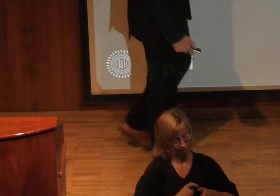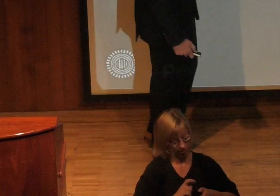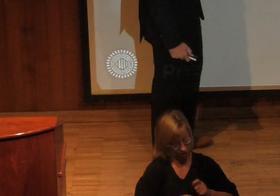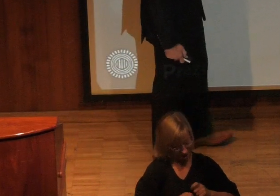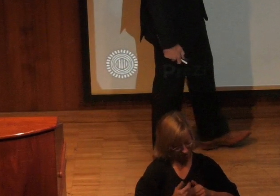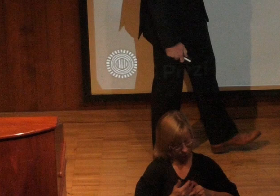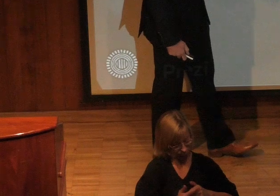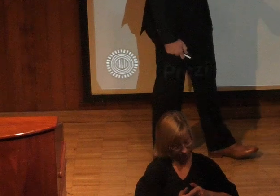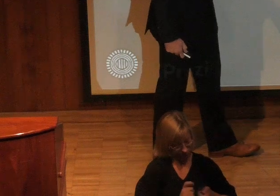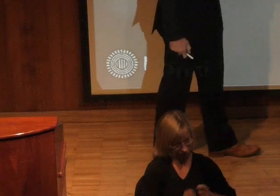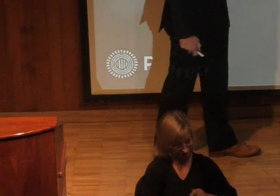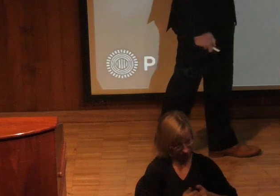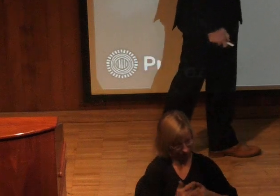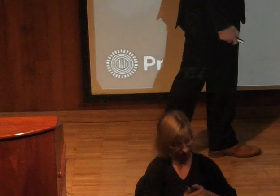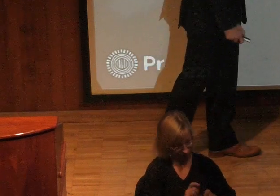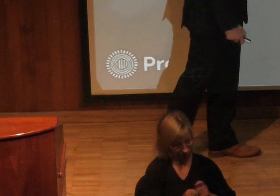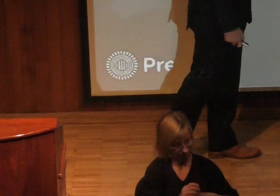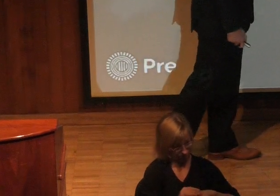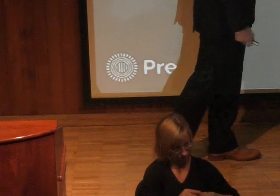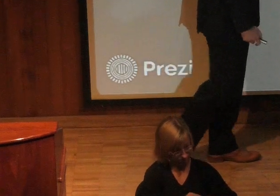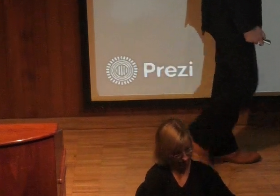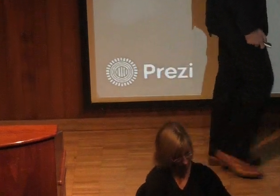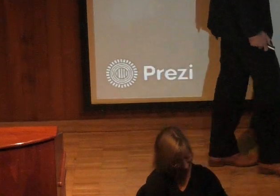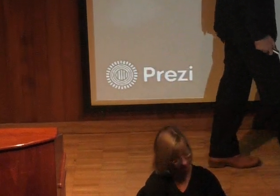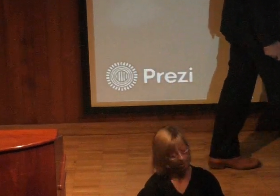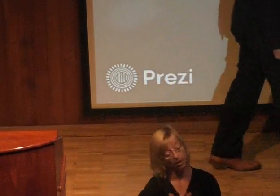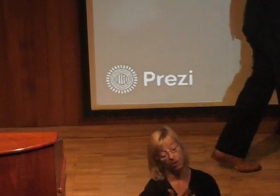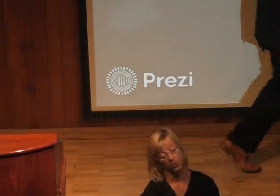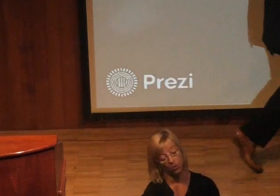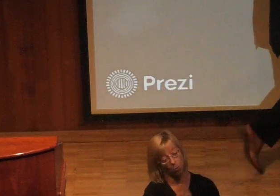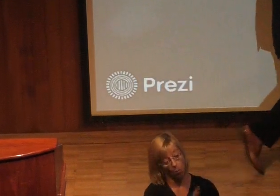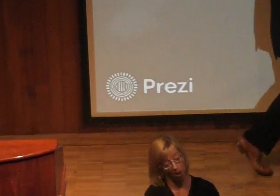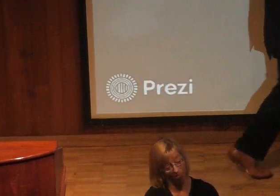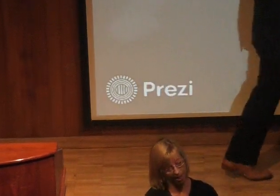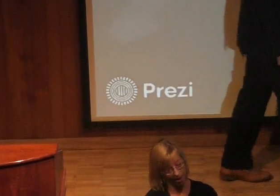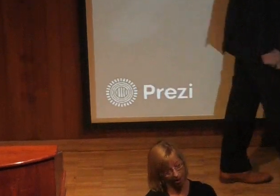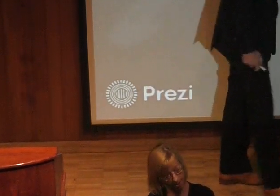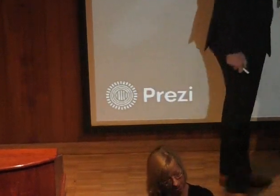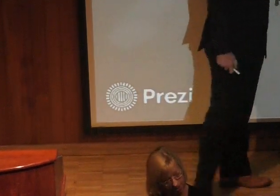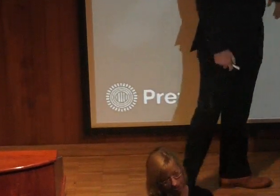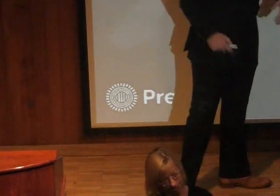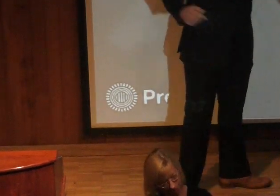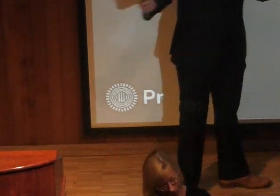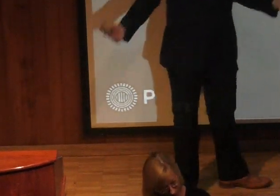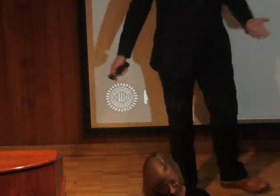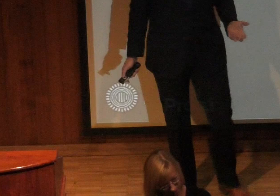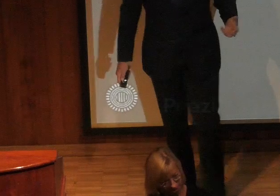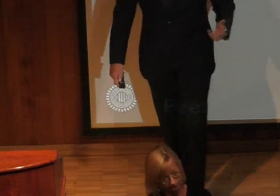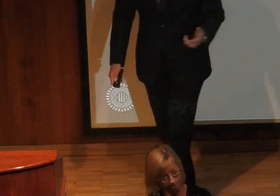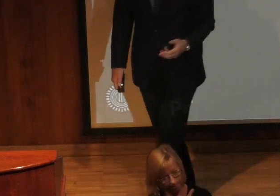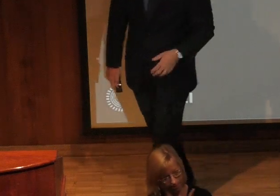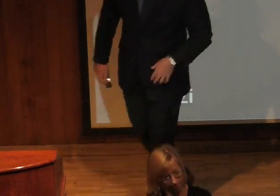and then eventually, one thing leads to another, and you get a series of possible futures